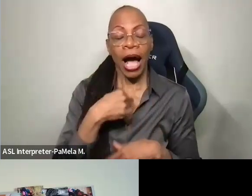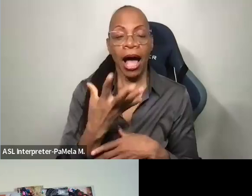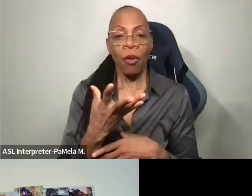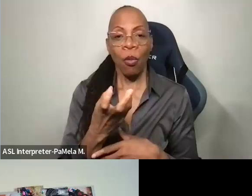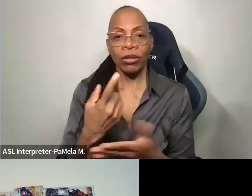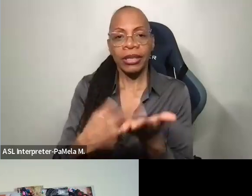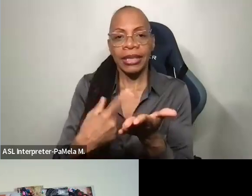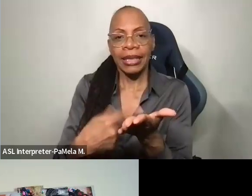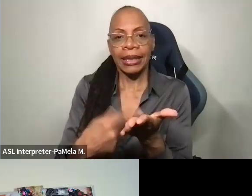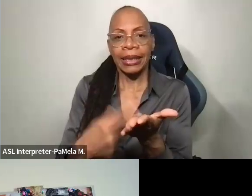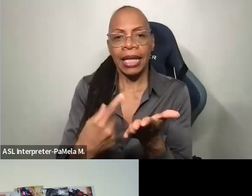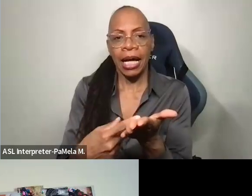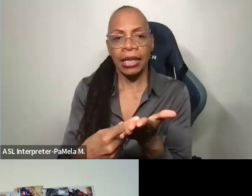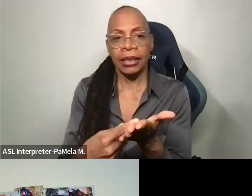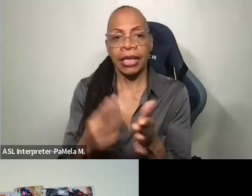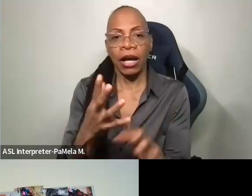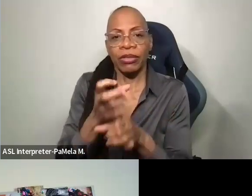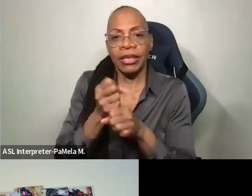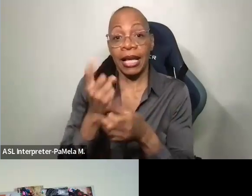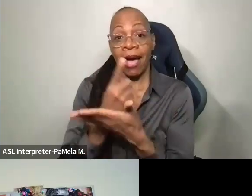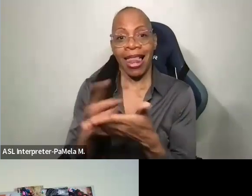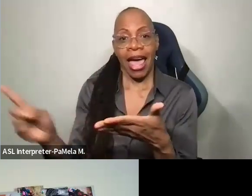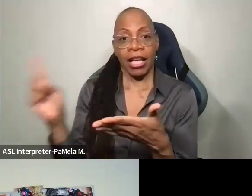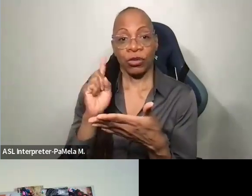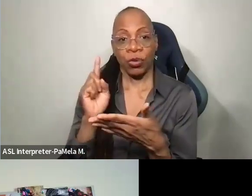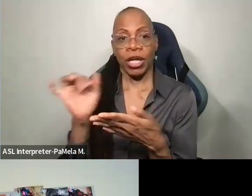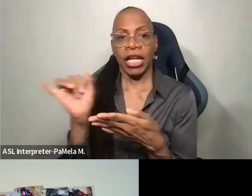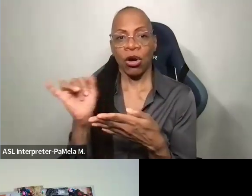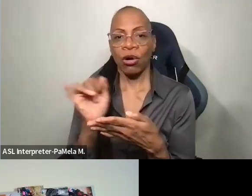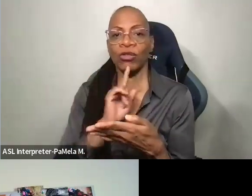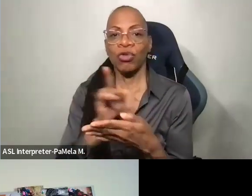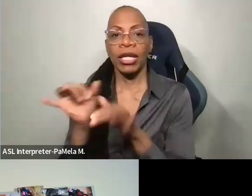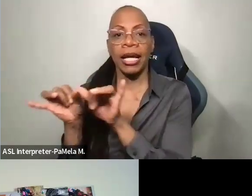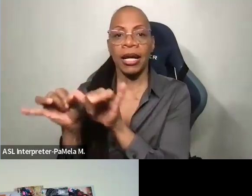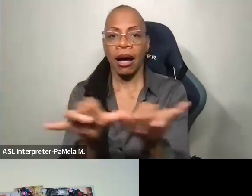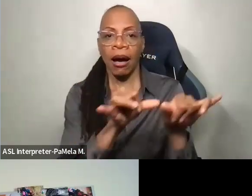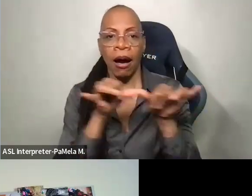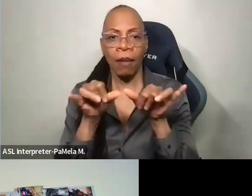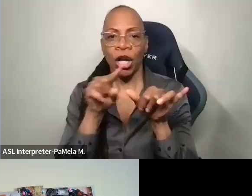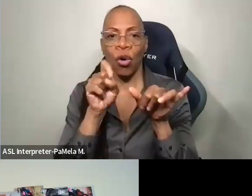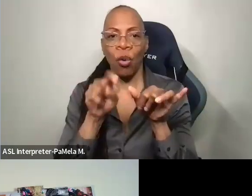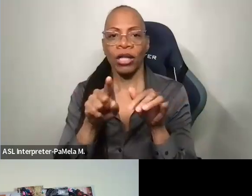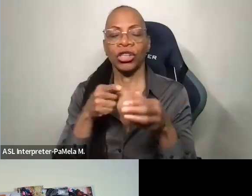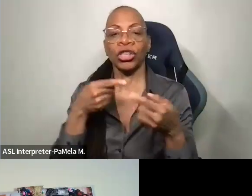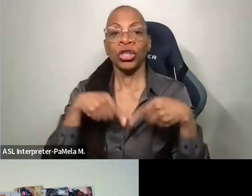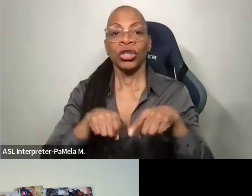that came in last week and also is a very common question during PATH annual reporting.